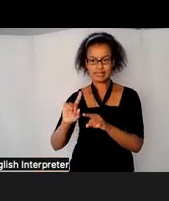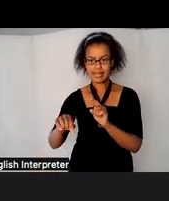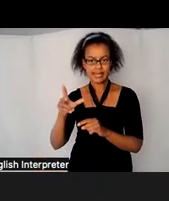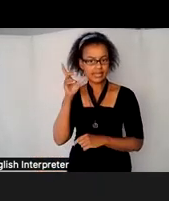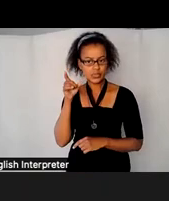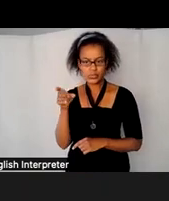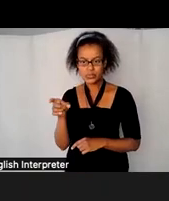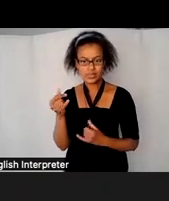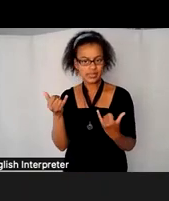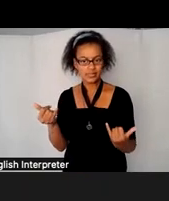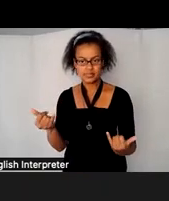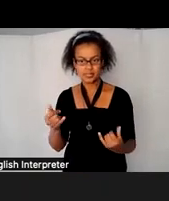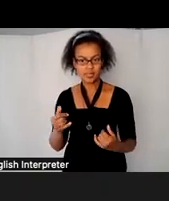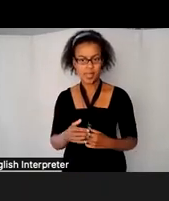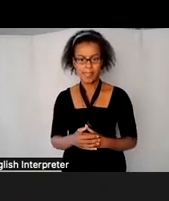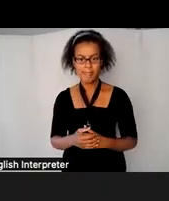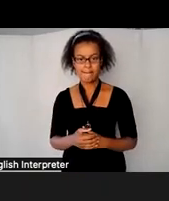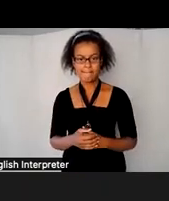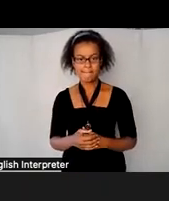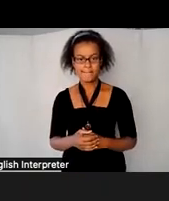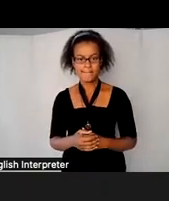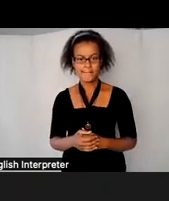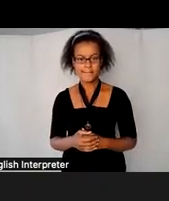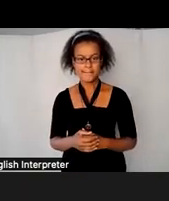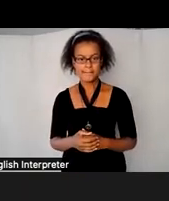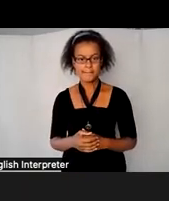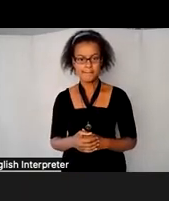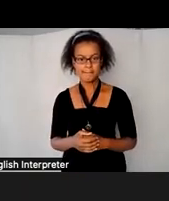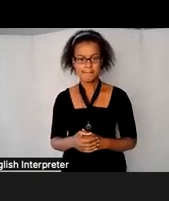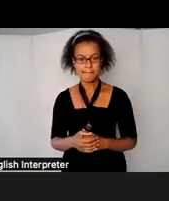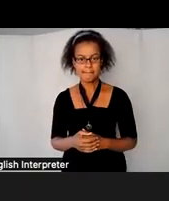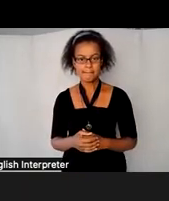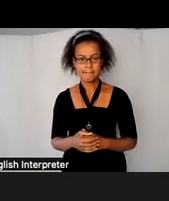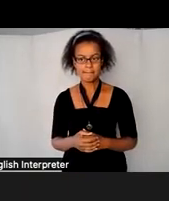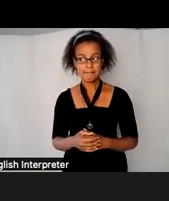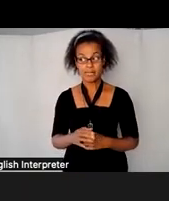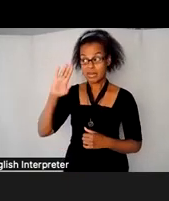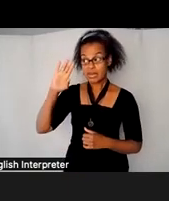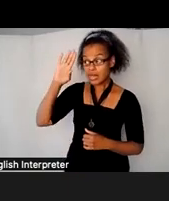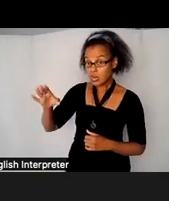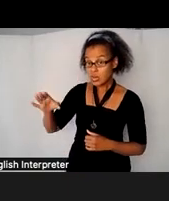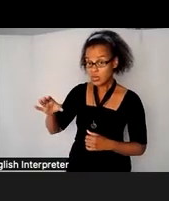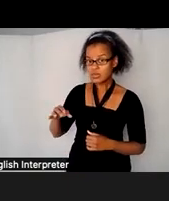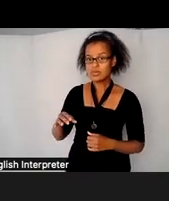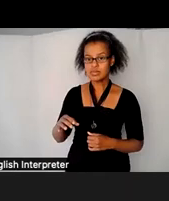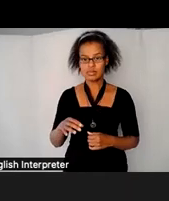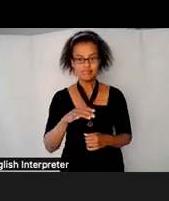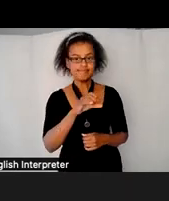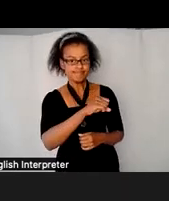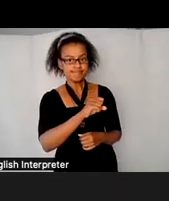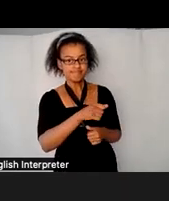Yes, we can hear you now.